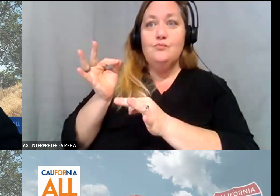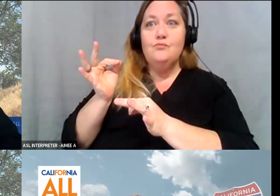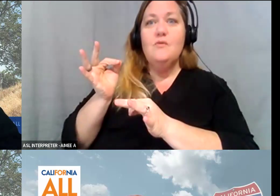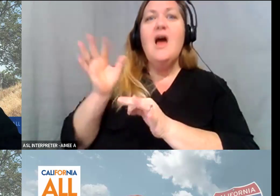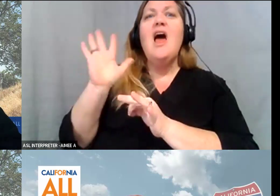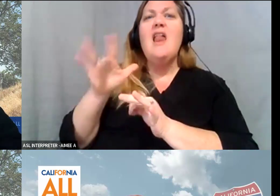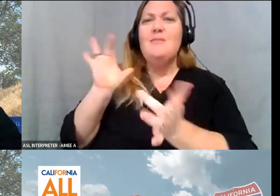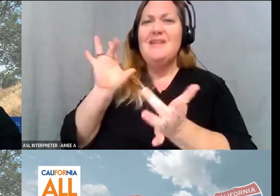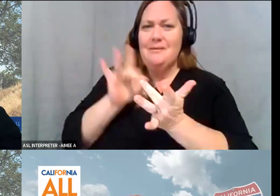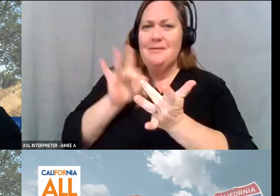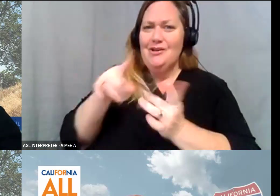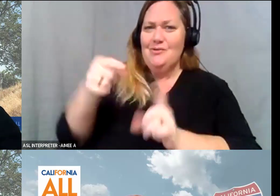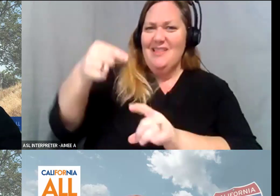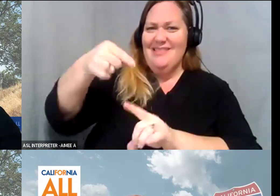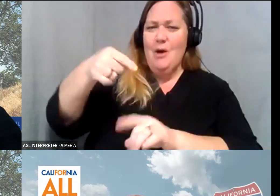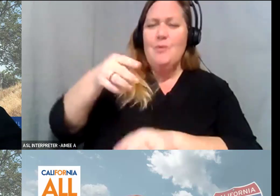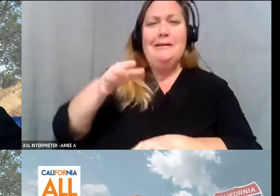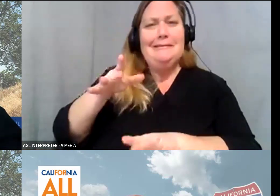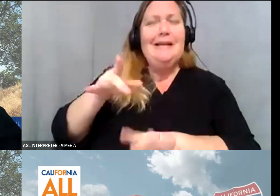you on that one. I there's ways that I could see it fitting in there, but I don't want to